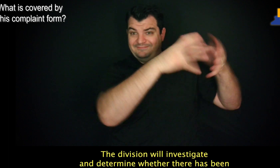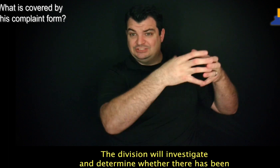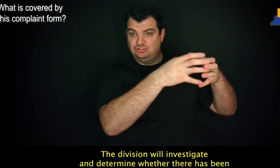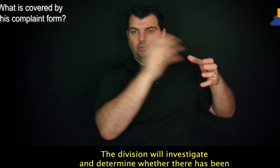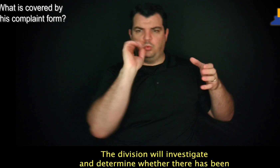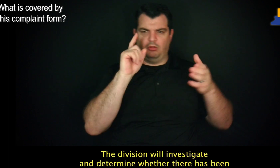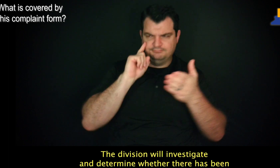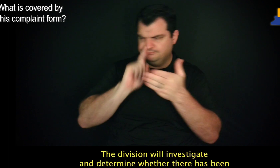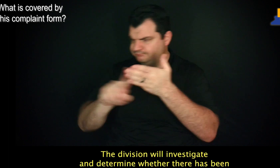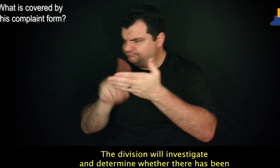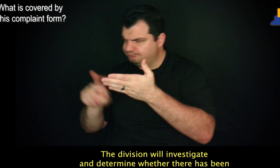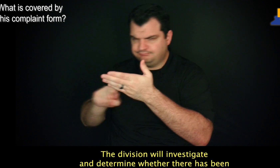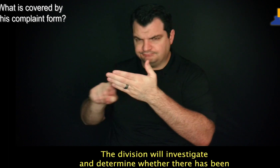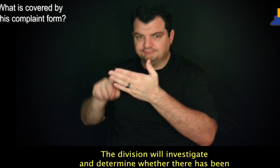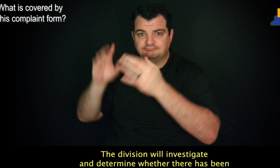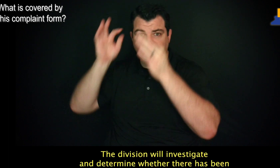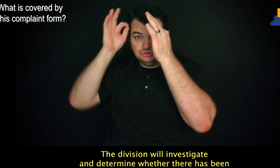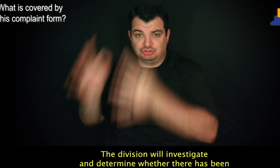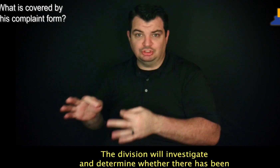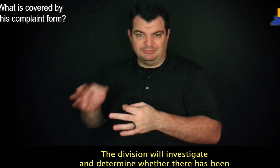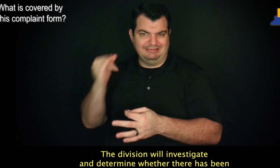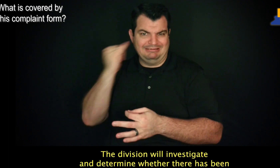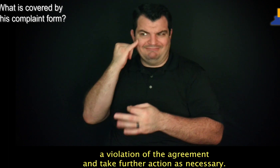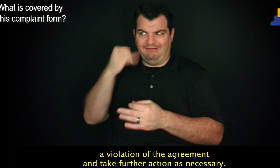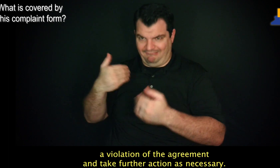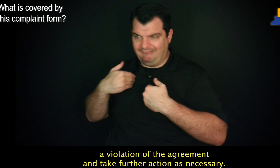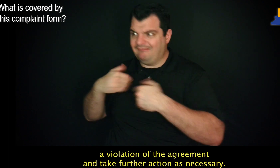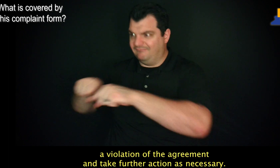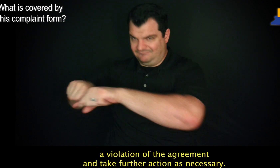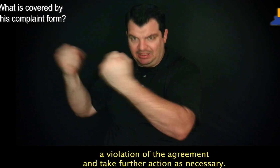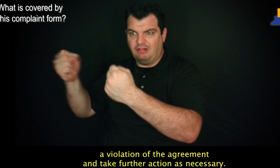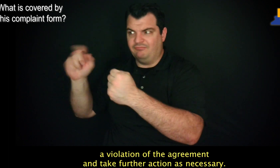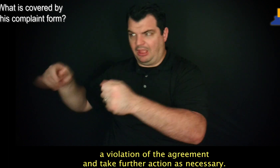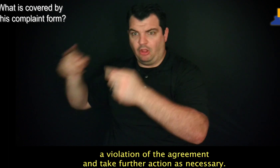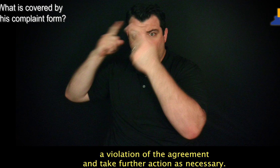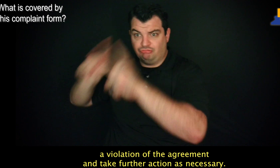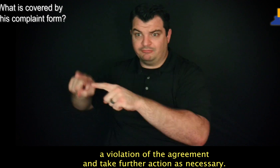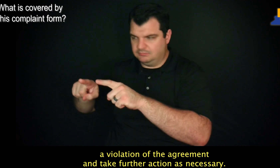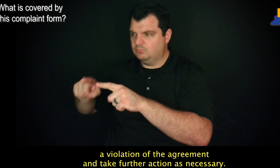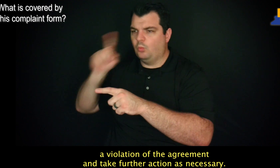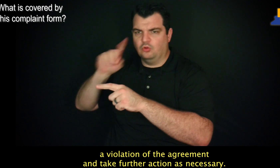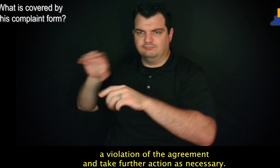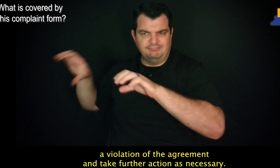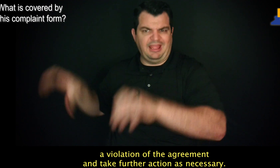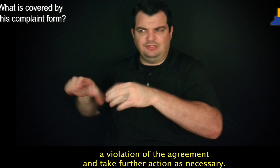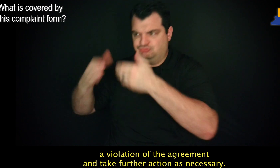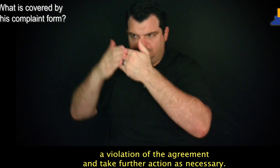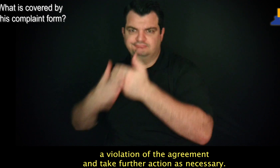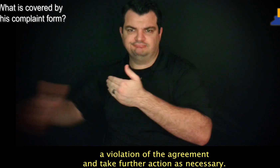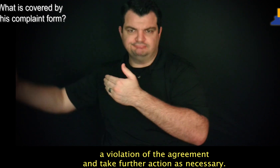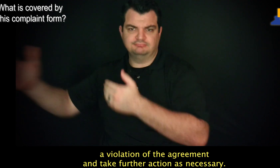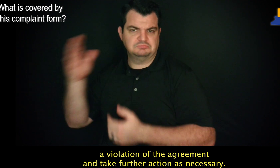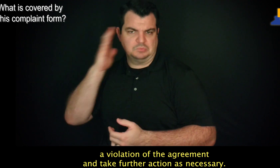The division will investigate and determine whether there has been a violation of the agreement and take further action as necessary.